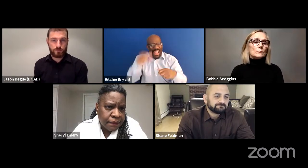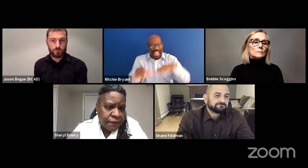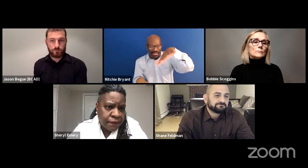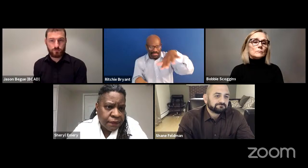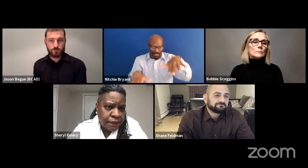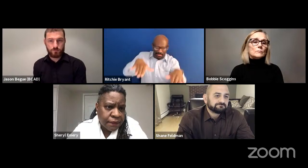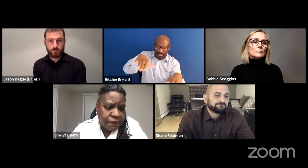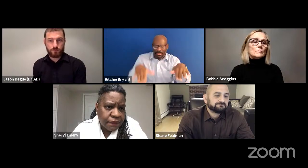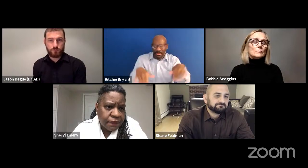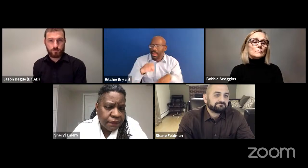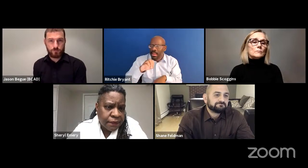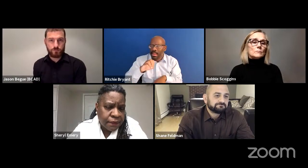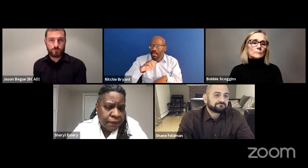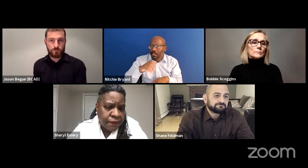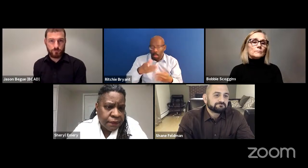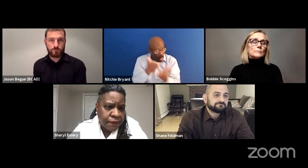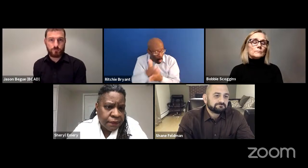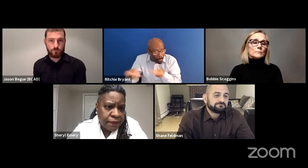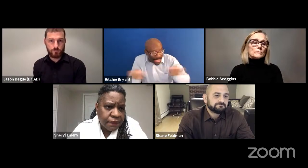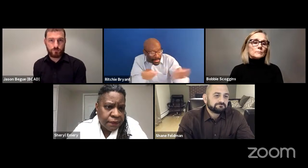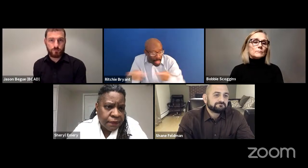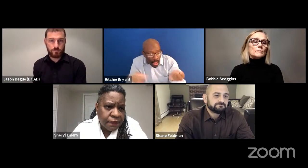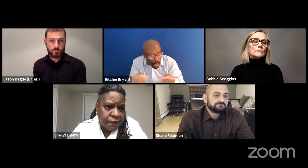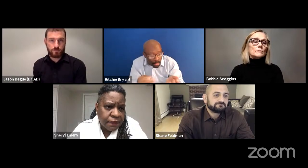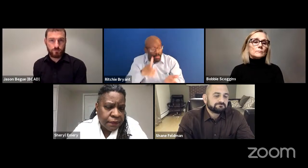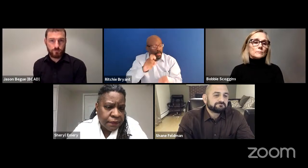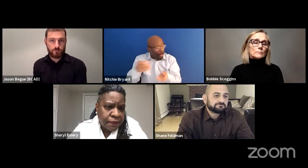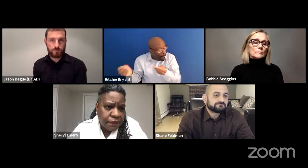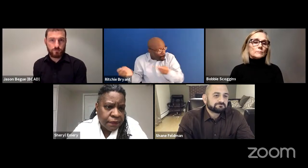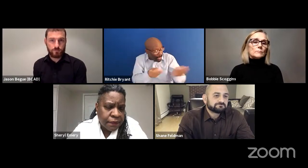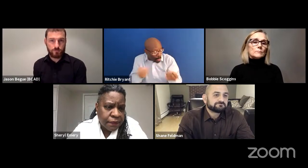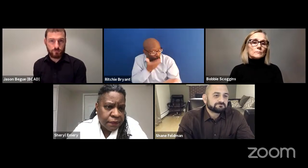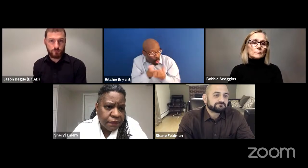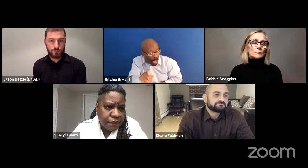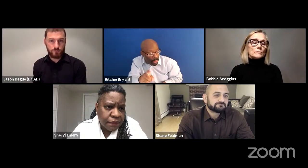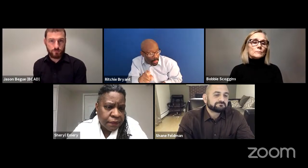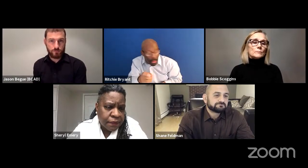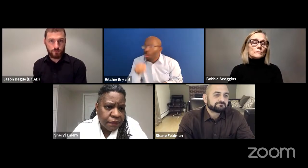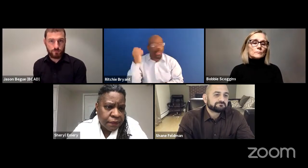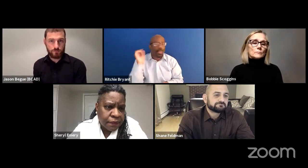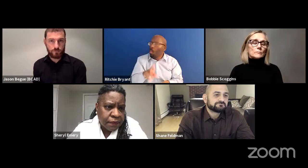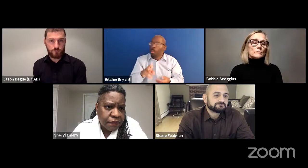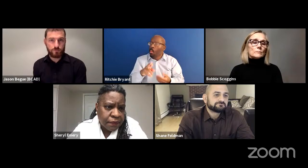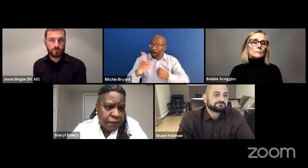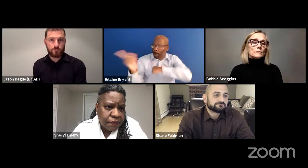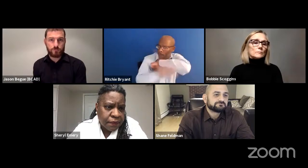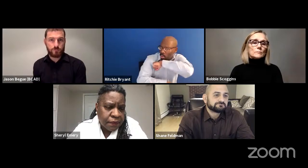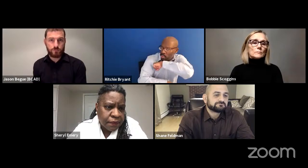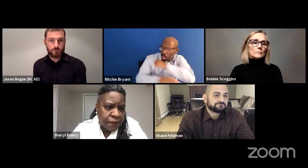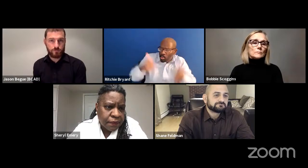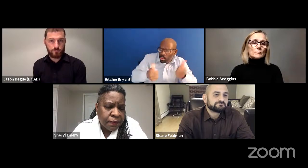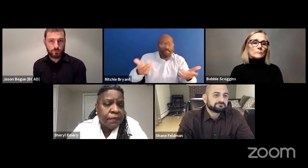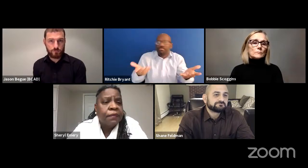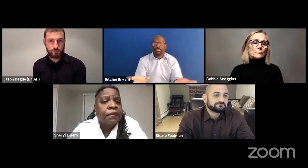again not tip the scales one way or the other through various stakeholders. Who should manage